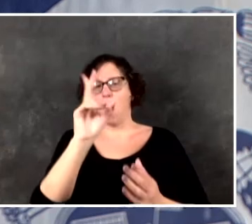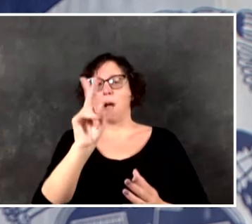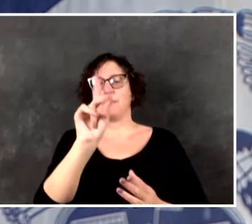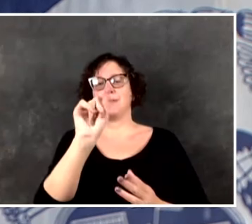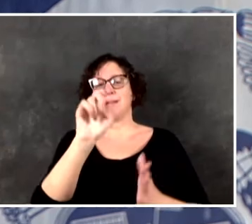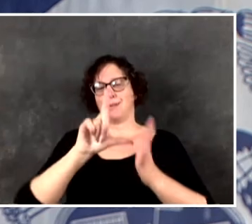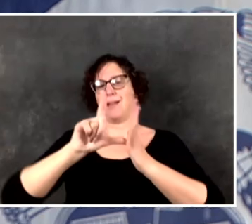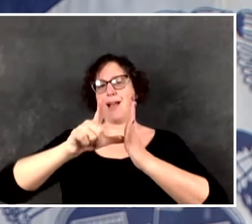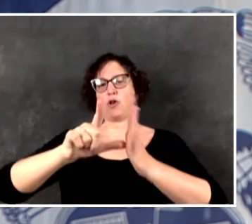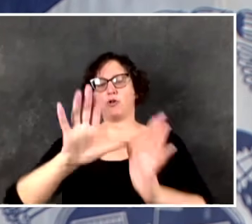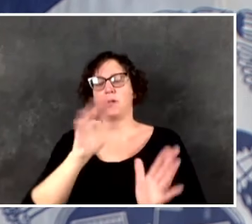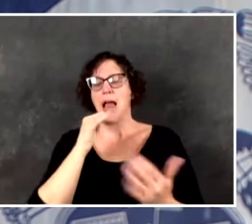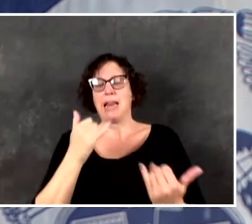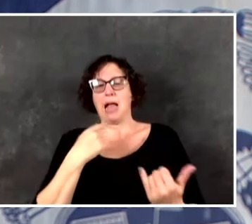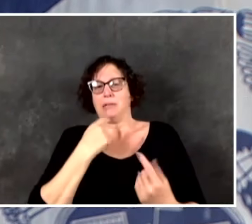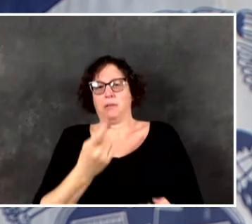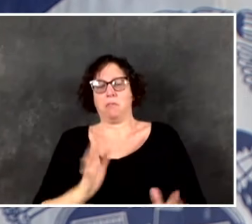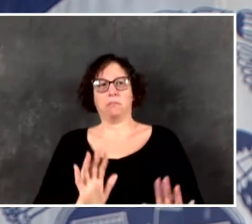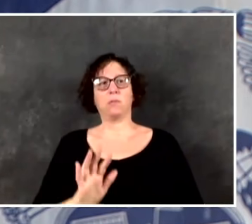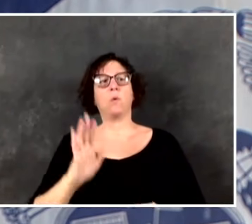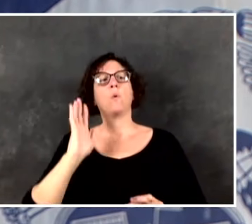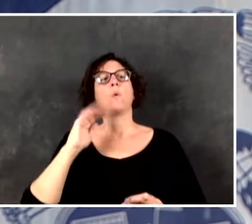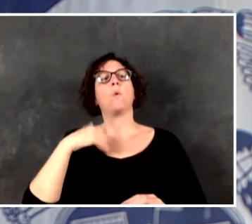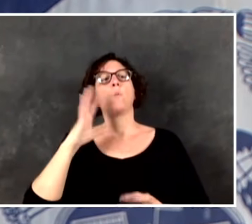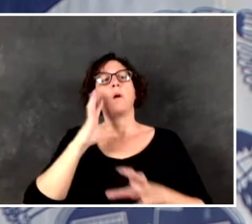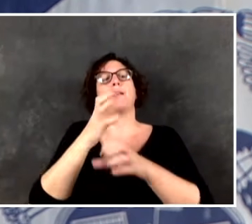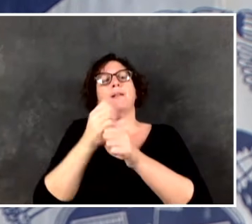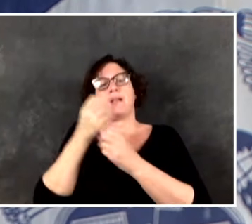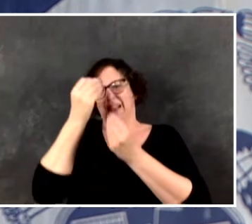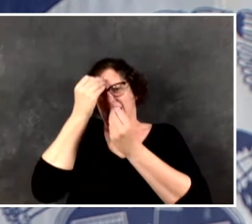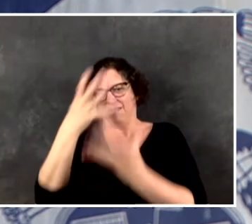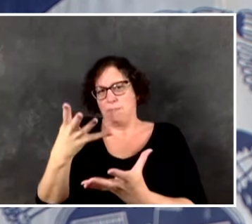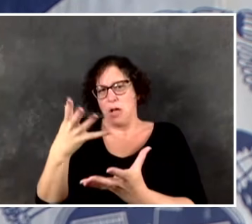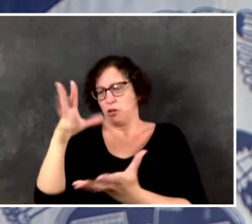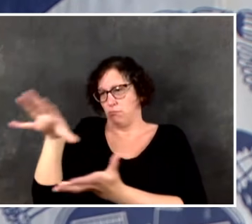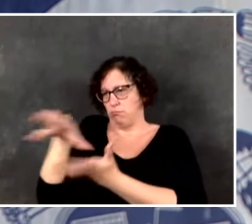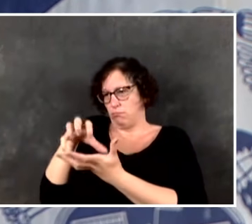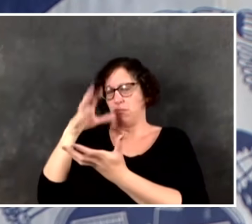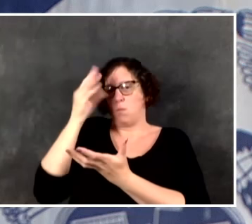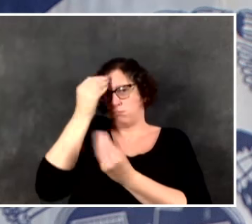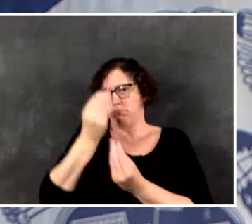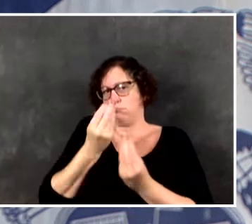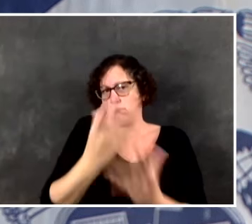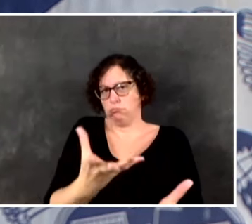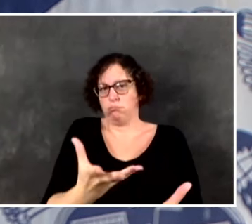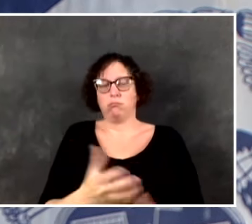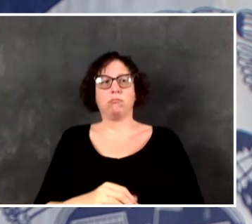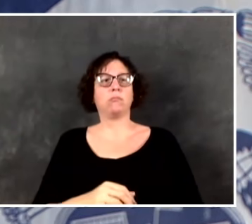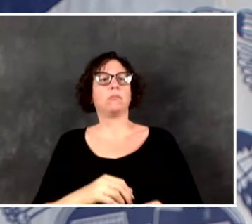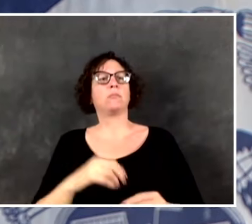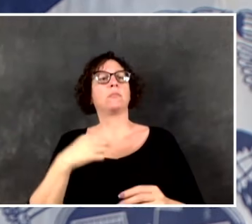TODAY WITH THE UPDATES WE CAN PU LTL OGETHER QUICKLY. I CAN TELL YOU HAVING BEEN VISITED AT THAT FACILITY.